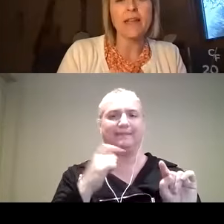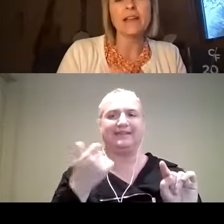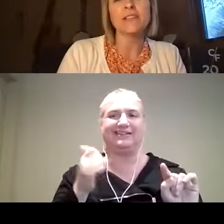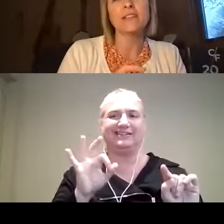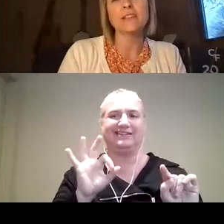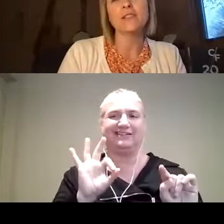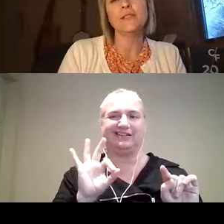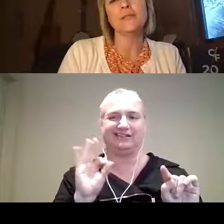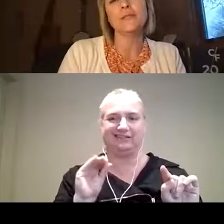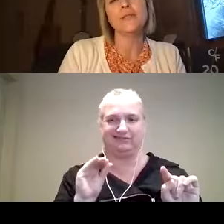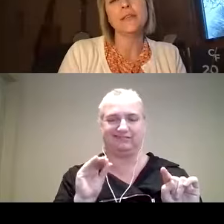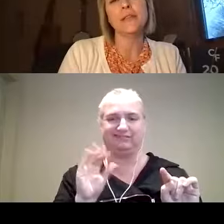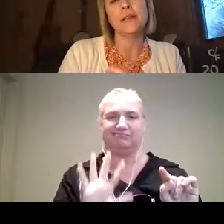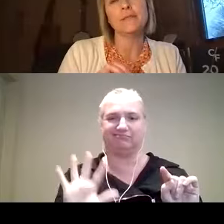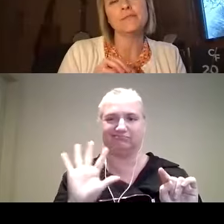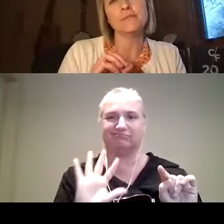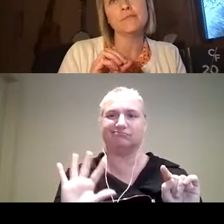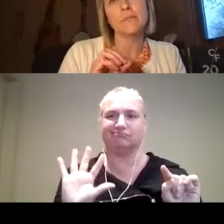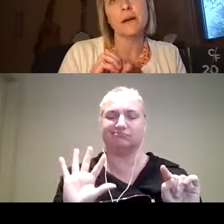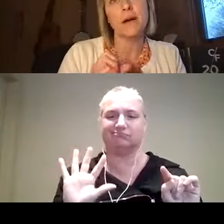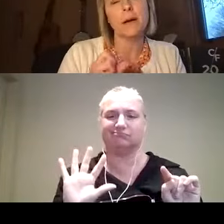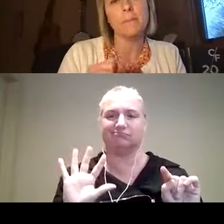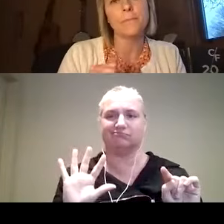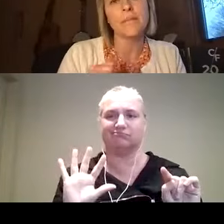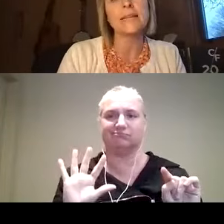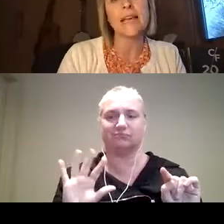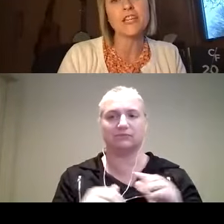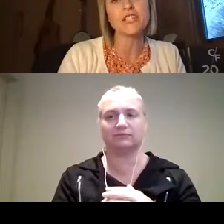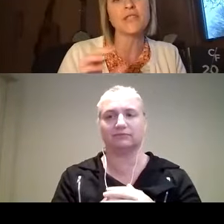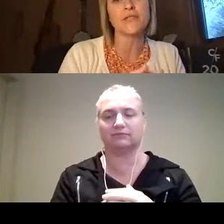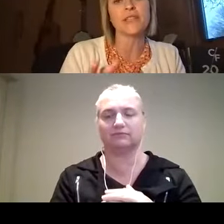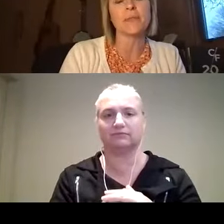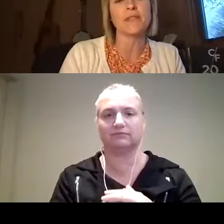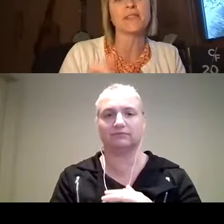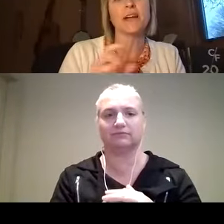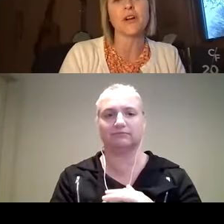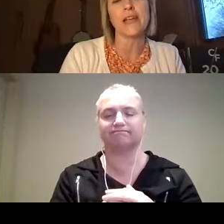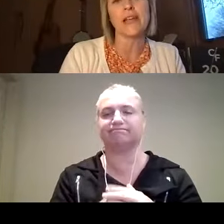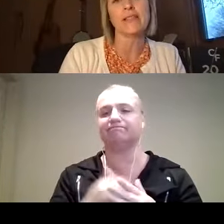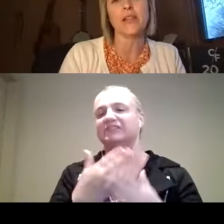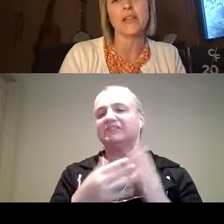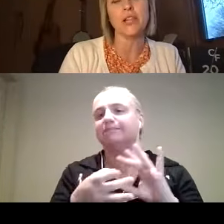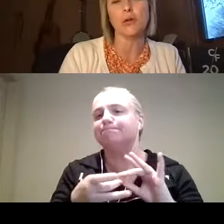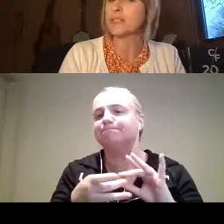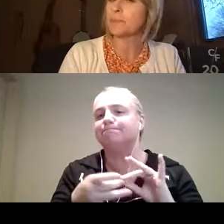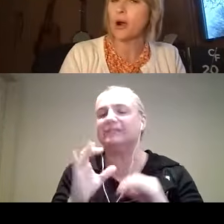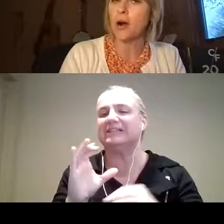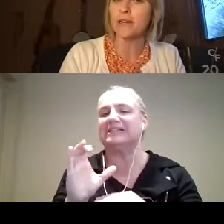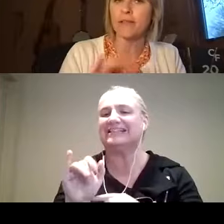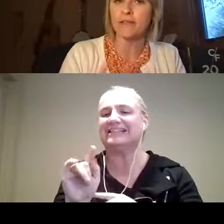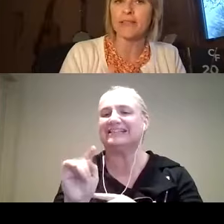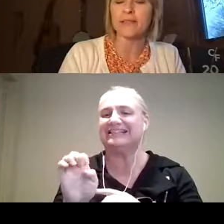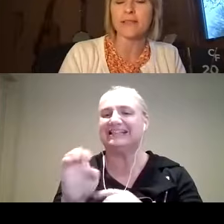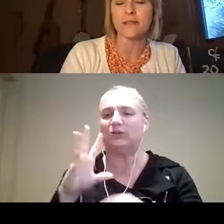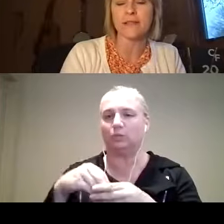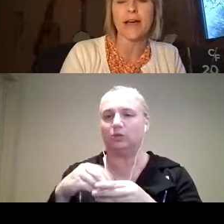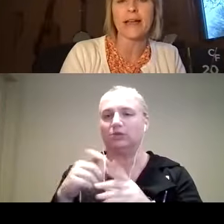and the citations for some of this stuff are in the notes part of these slides.